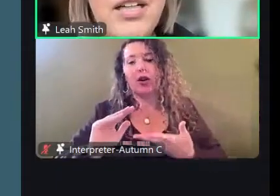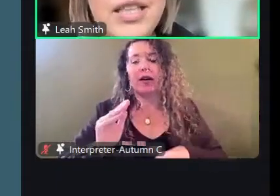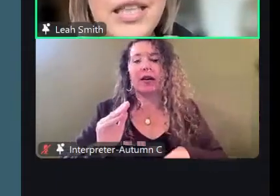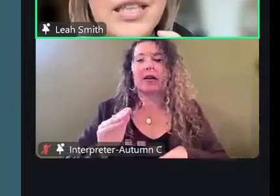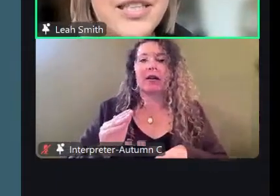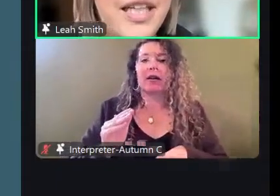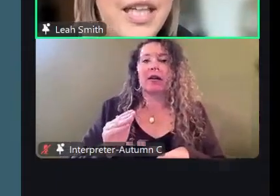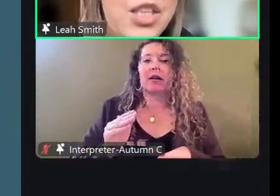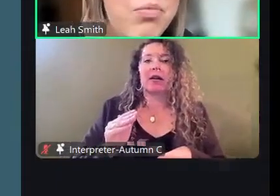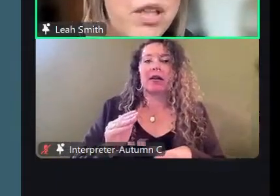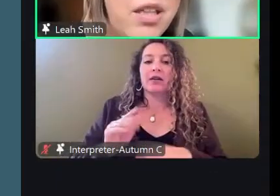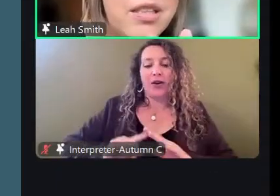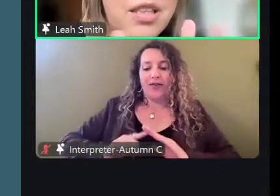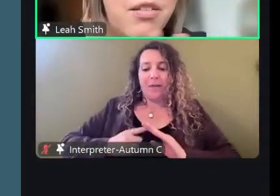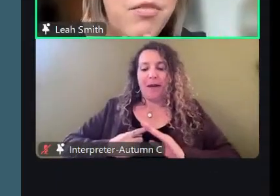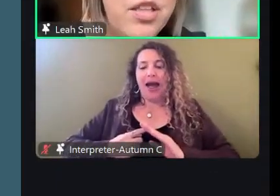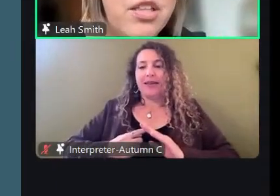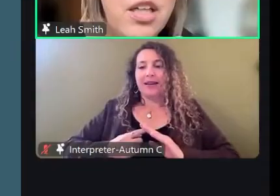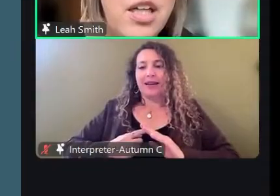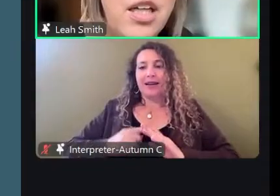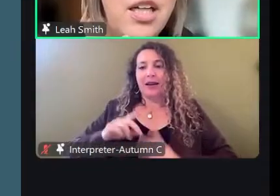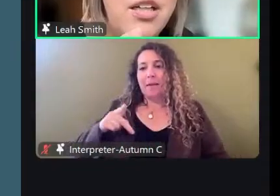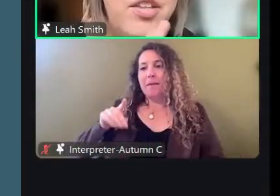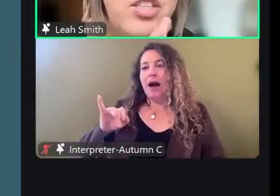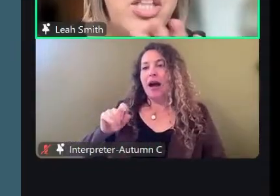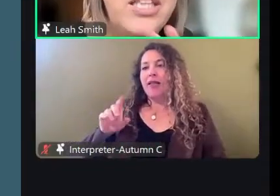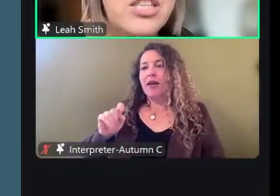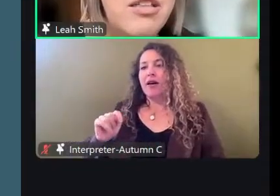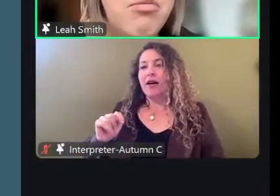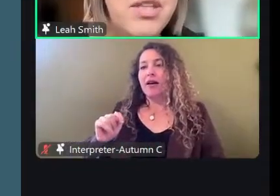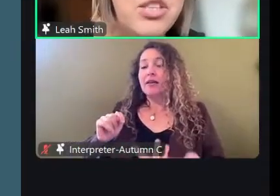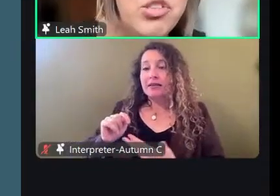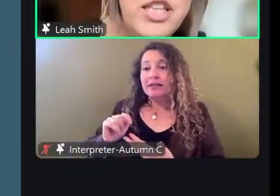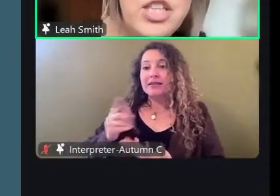piloting stage because of the changes in administration.